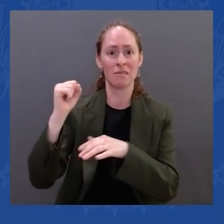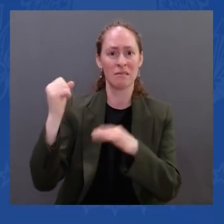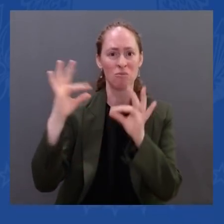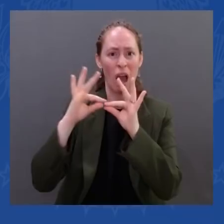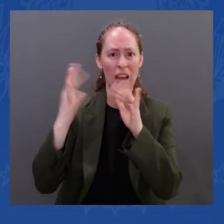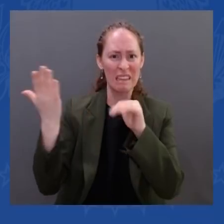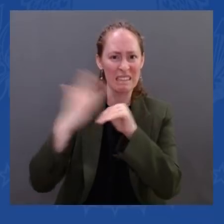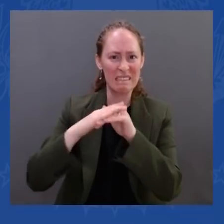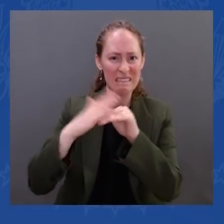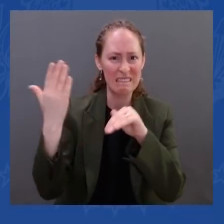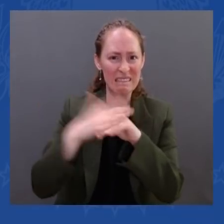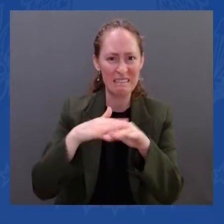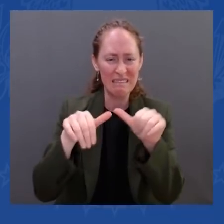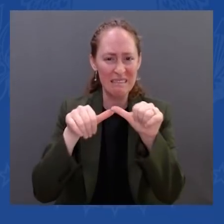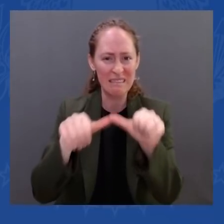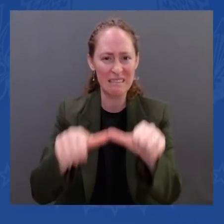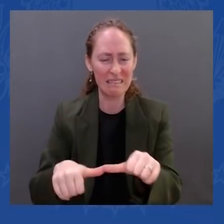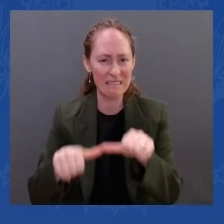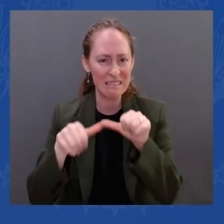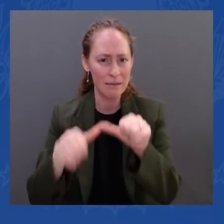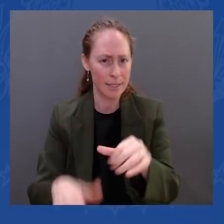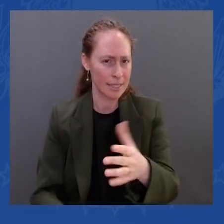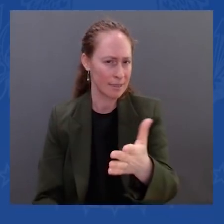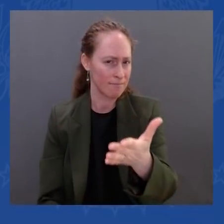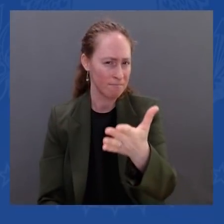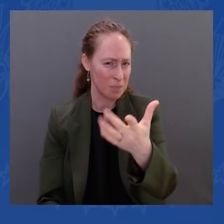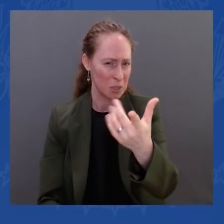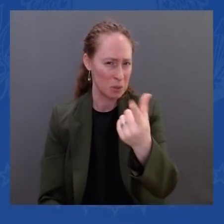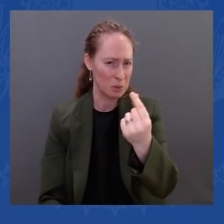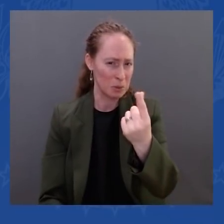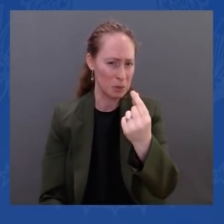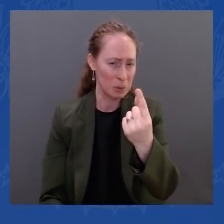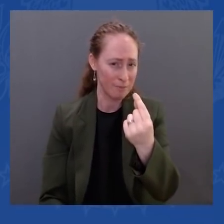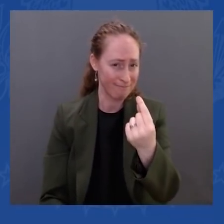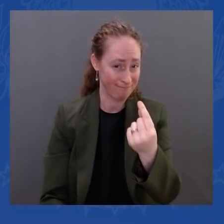the war in Ukraine, the China lockdowns that we've seen --